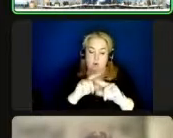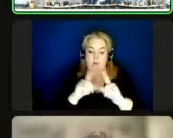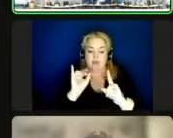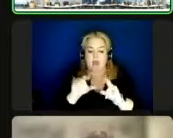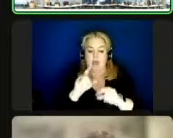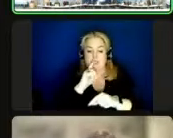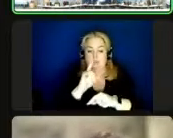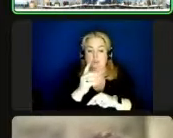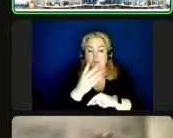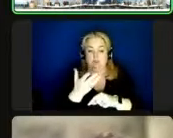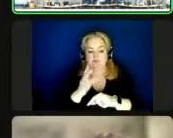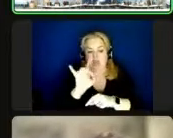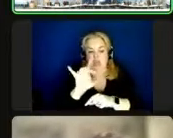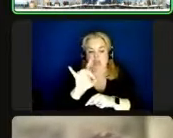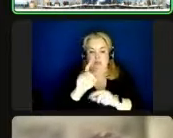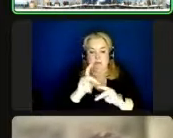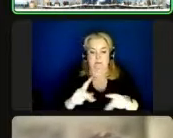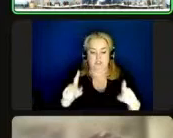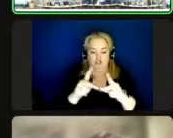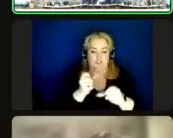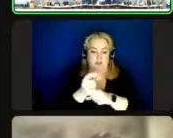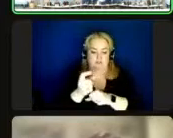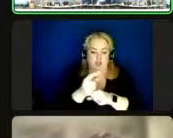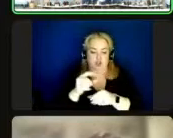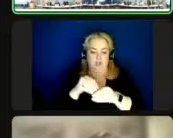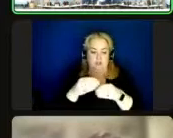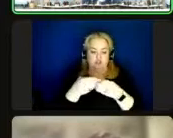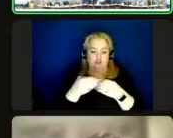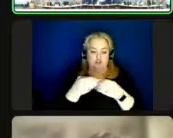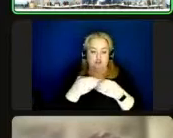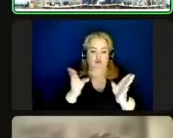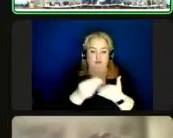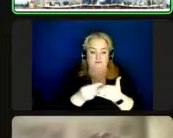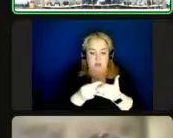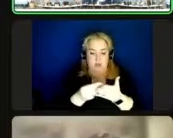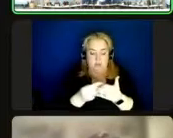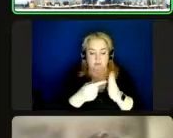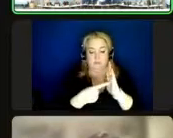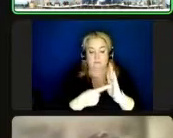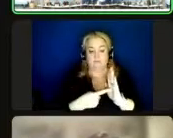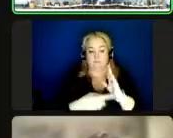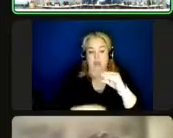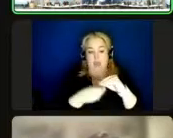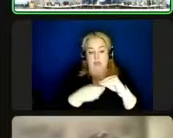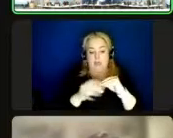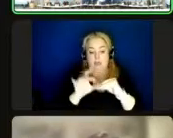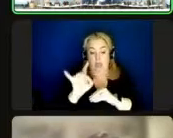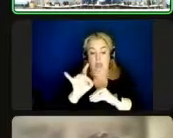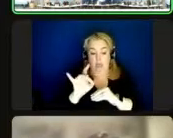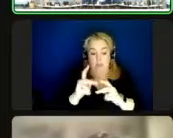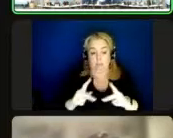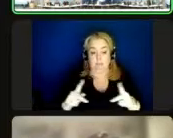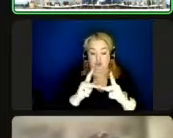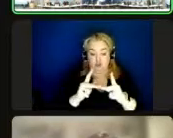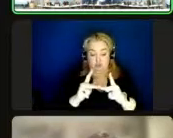CONSERVATIVE ESTIMATE. YOU MIGHT SEE MORE THAN THAT.